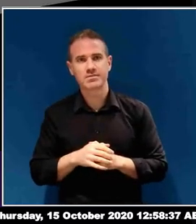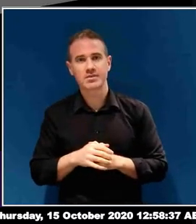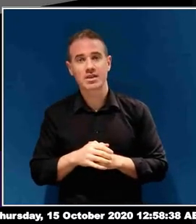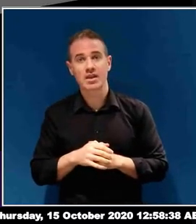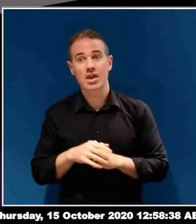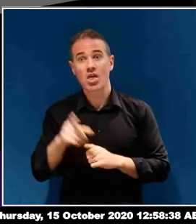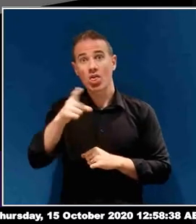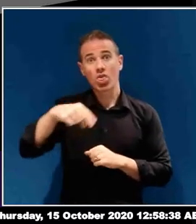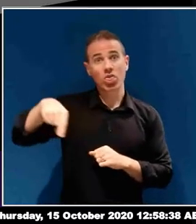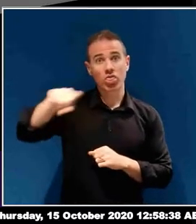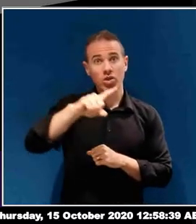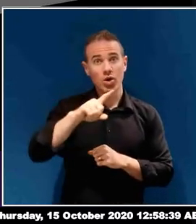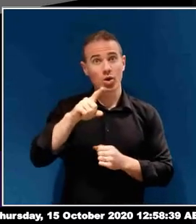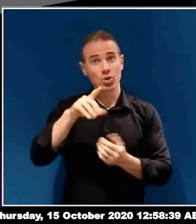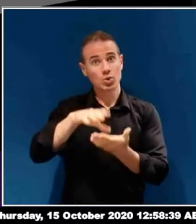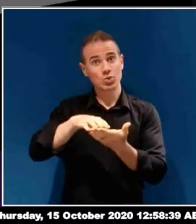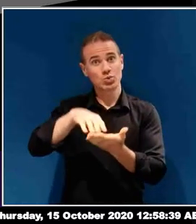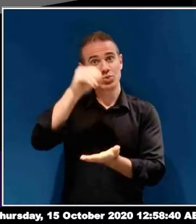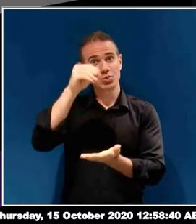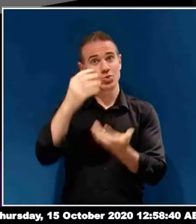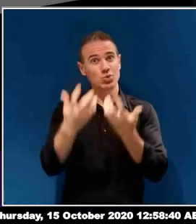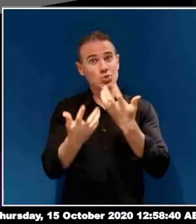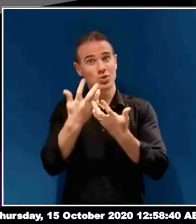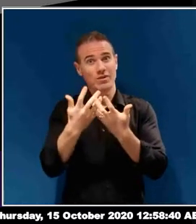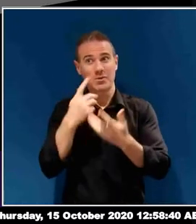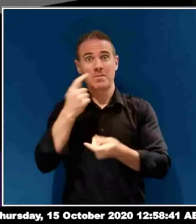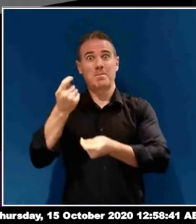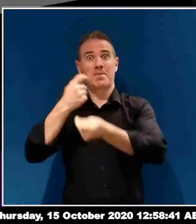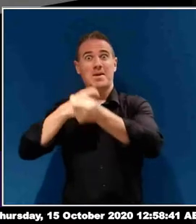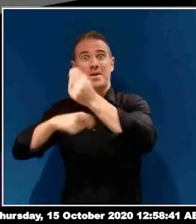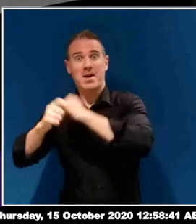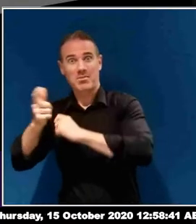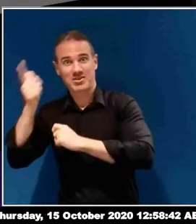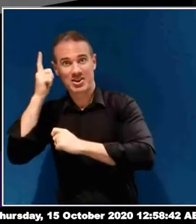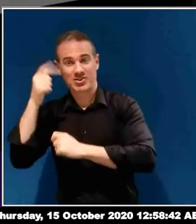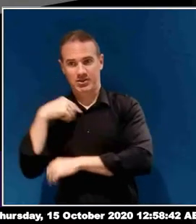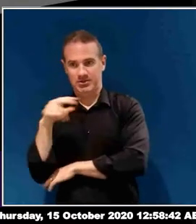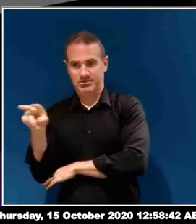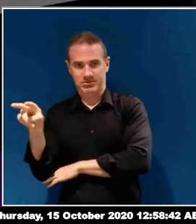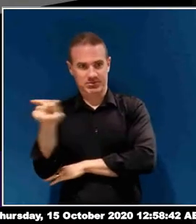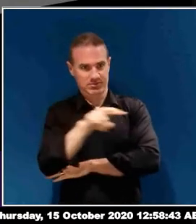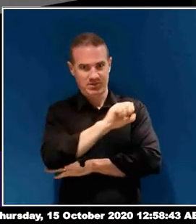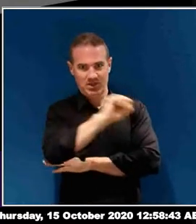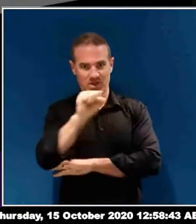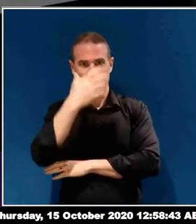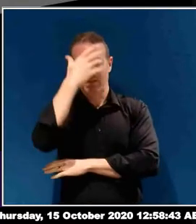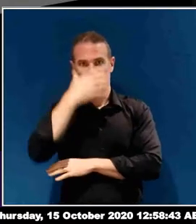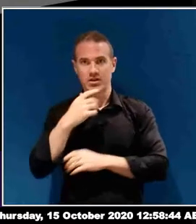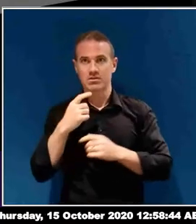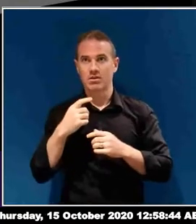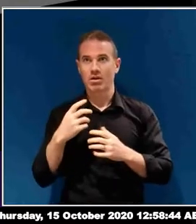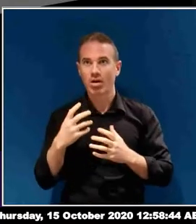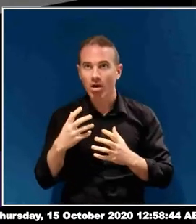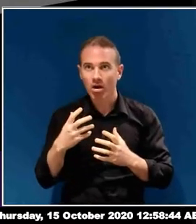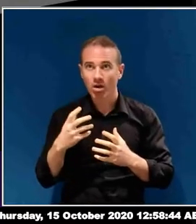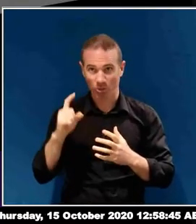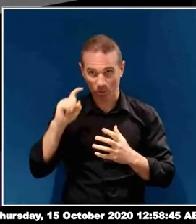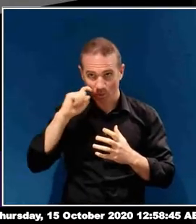that they are going to have students with disability in their classes. They know they are not prepared for it.